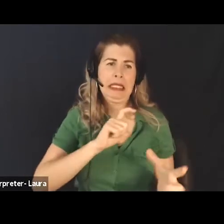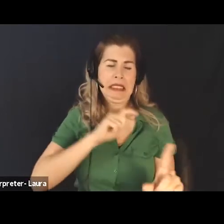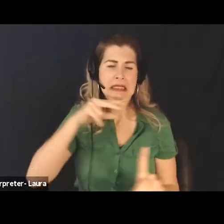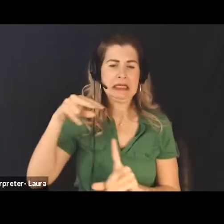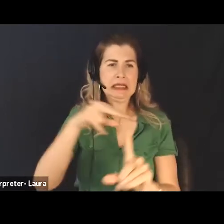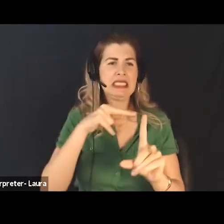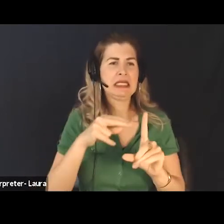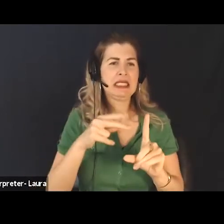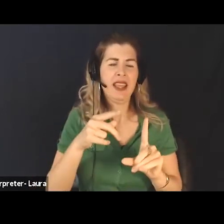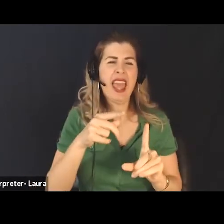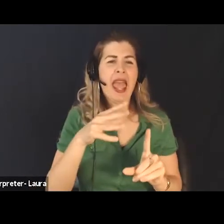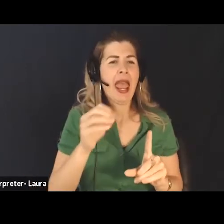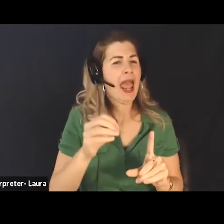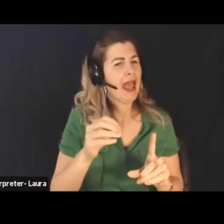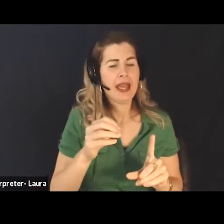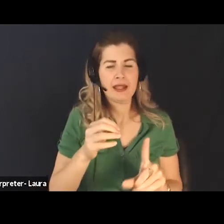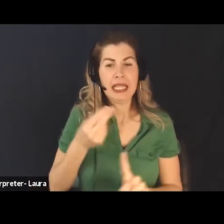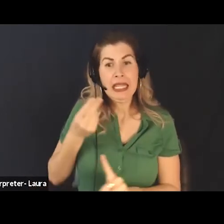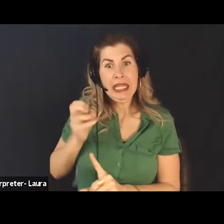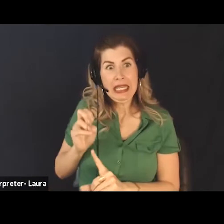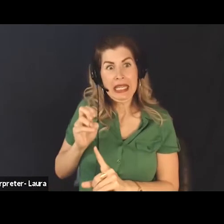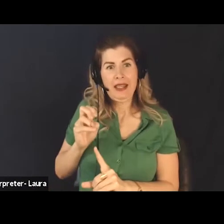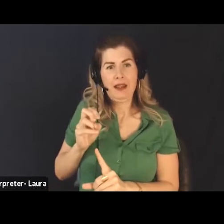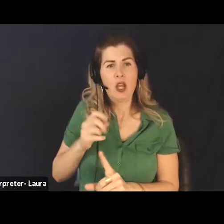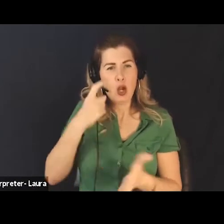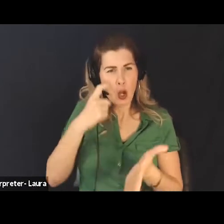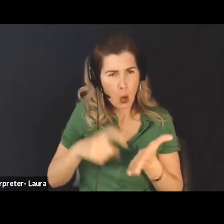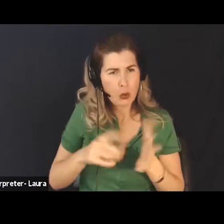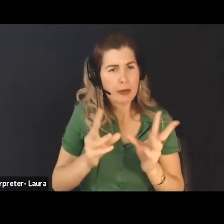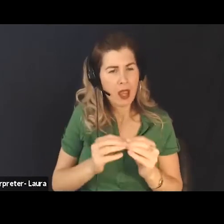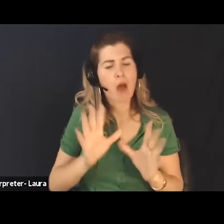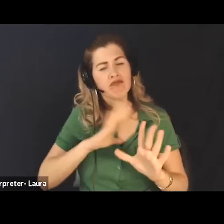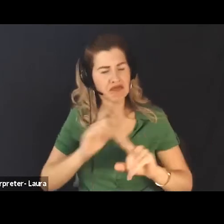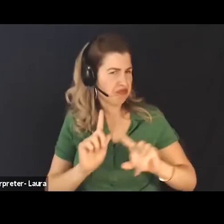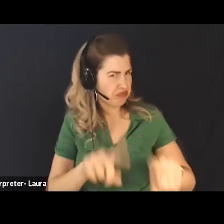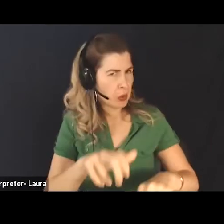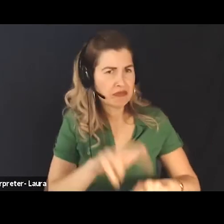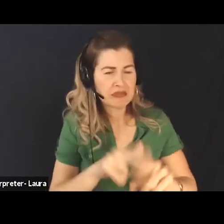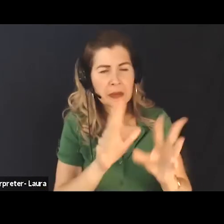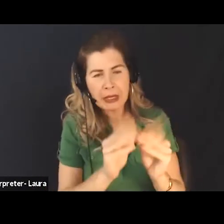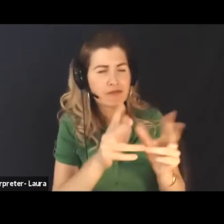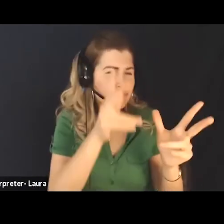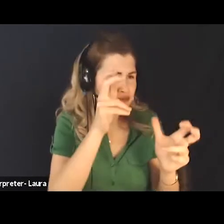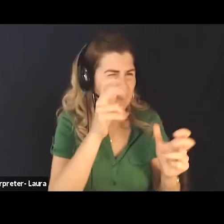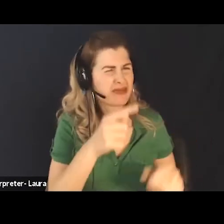And he had he saw these meetings, he went to one of them. He thought these lights seem kind of weird.